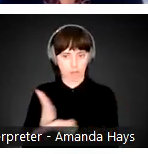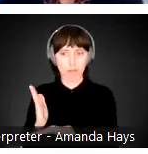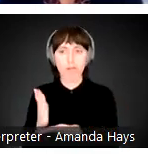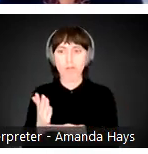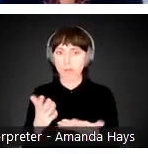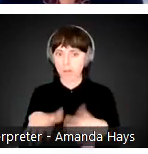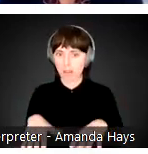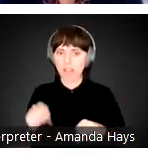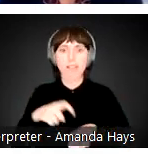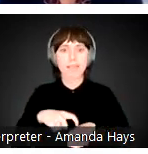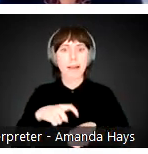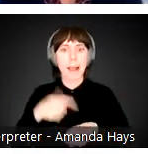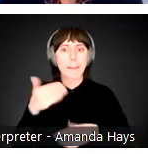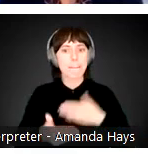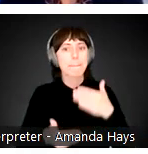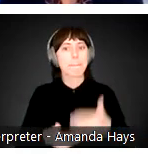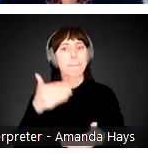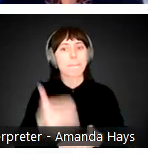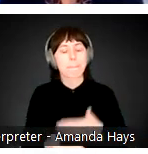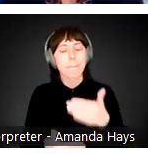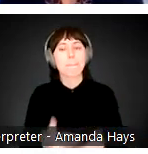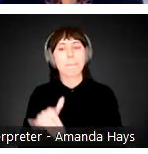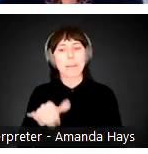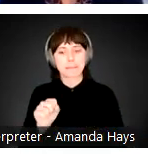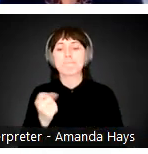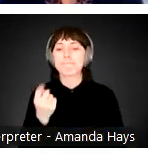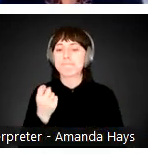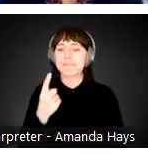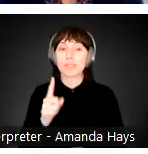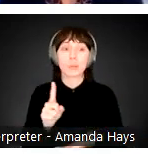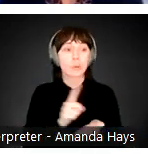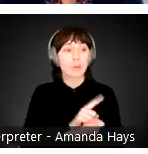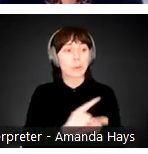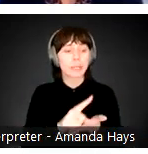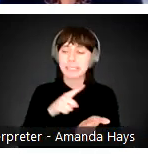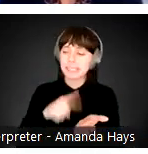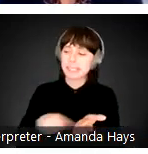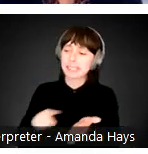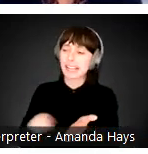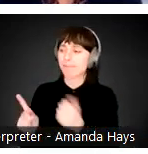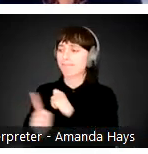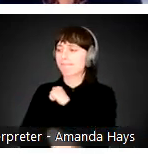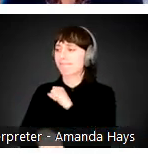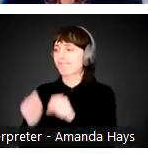time. It's not going to be like in a week an investigator has brought the hammer down on your employer.